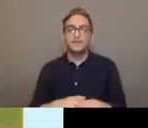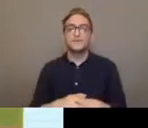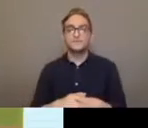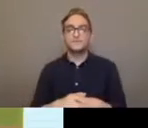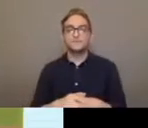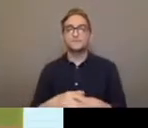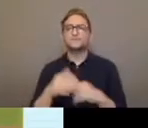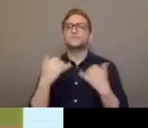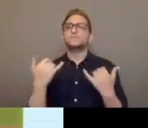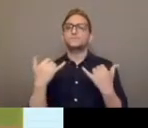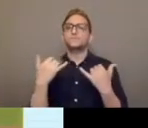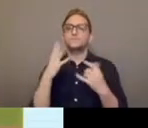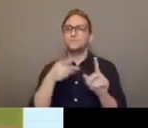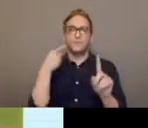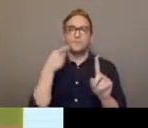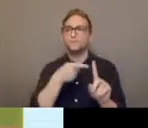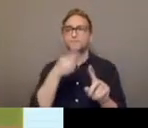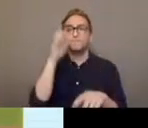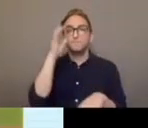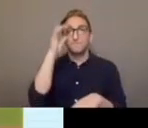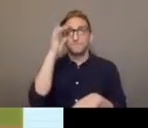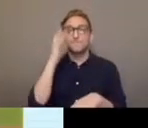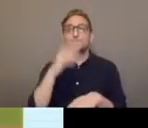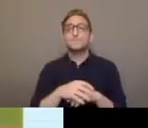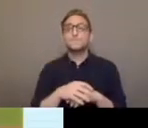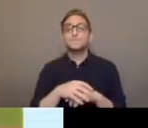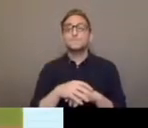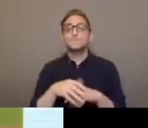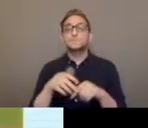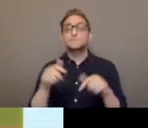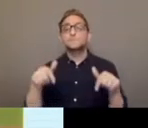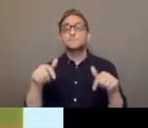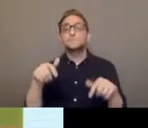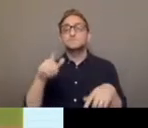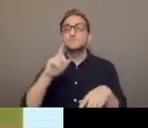Let's get right into it. This is a really appropriate time again to